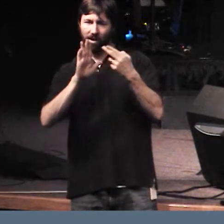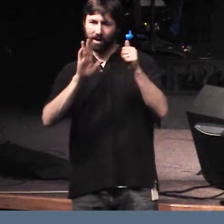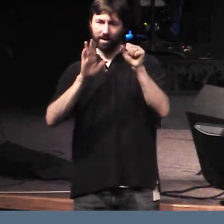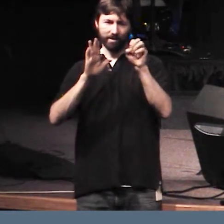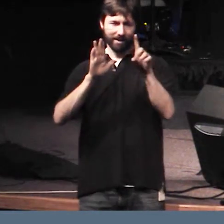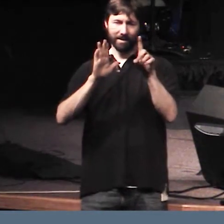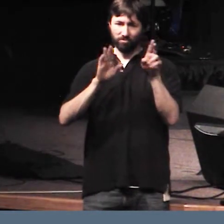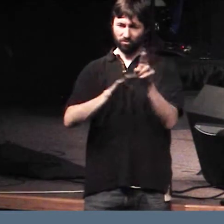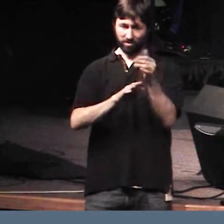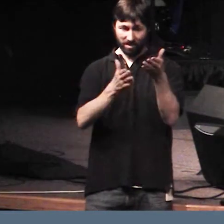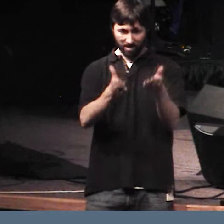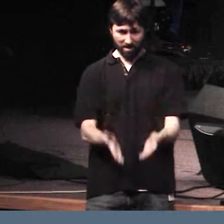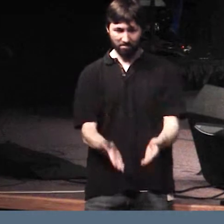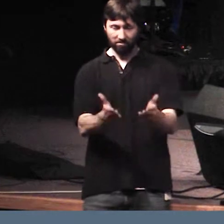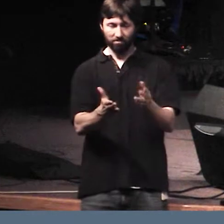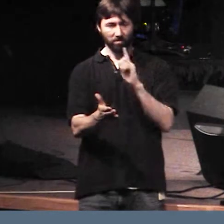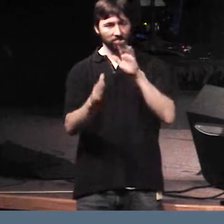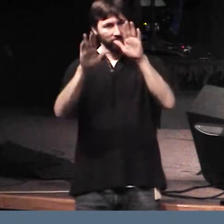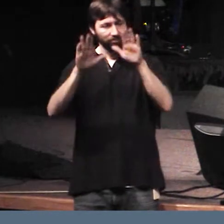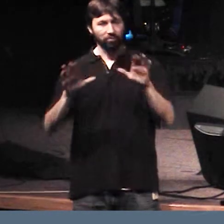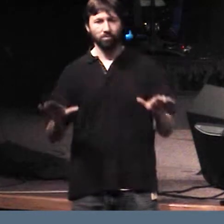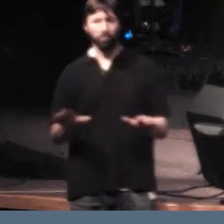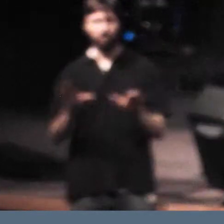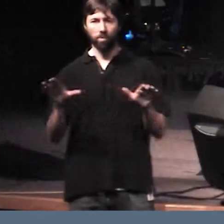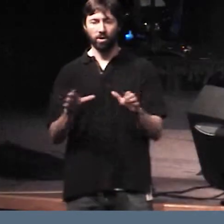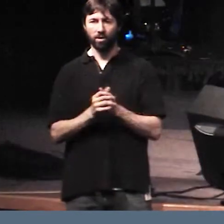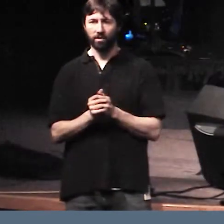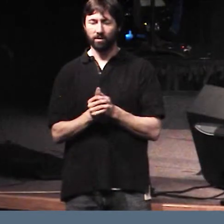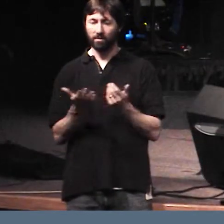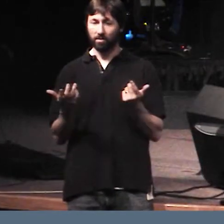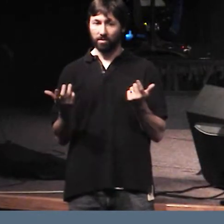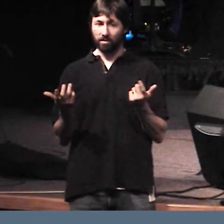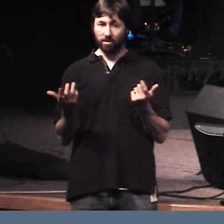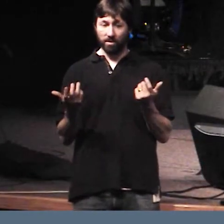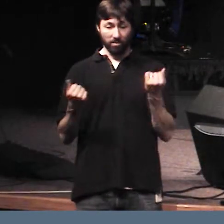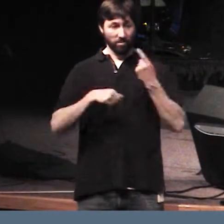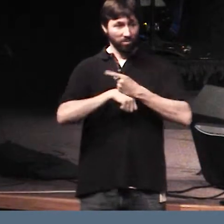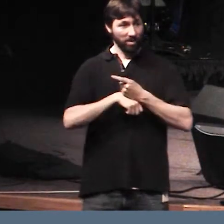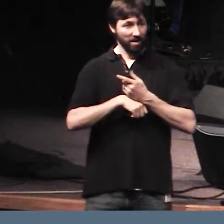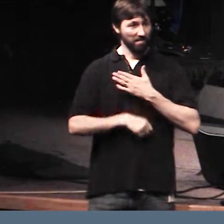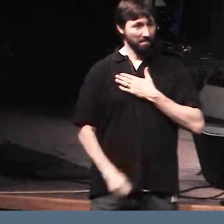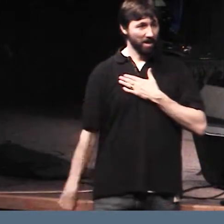to do something extraordinary and I want to tell you here is the case in a day and age like mine when people did what